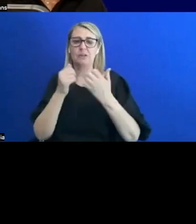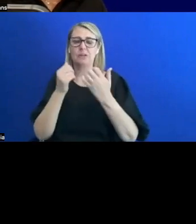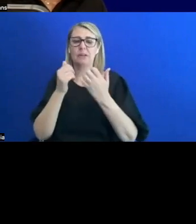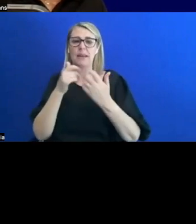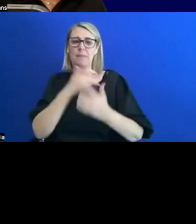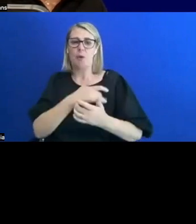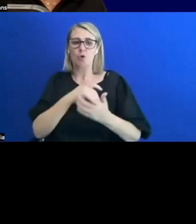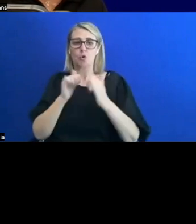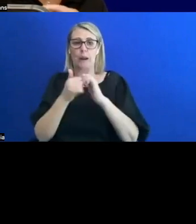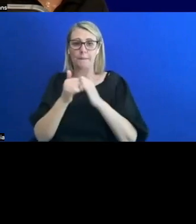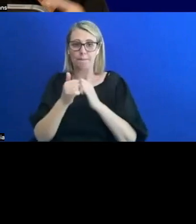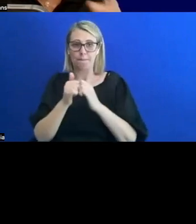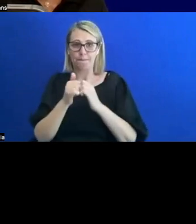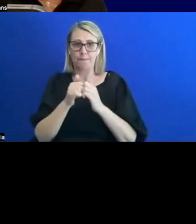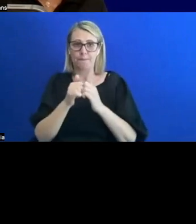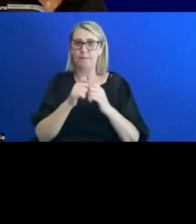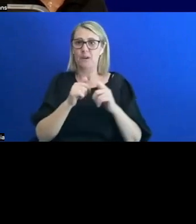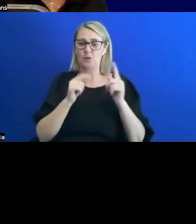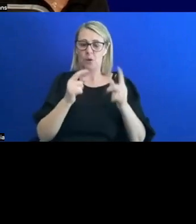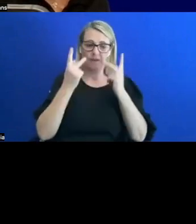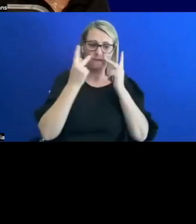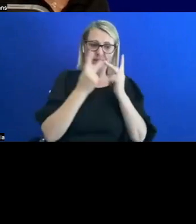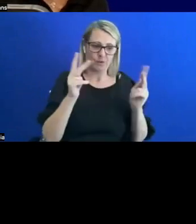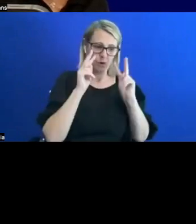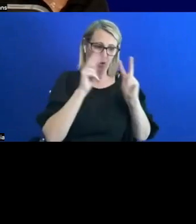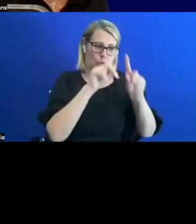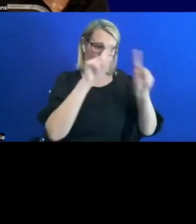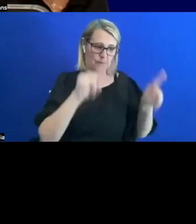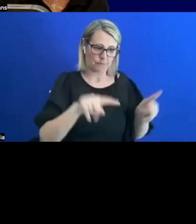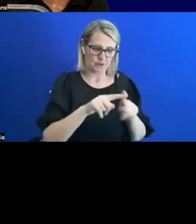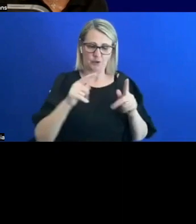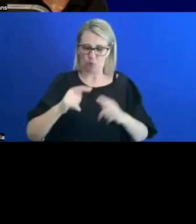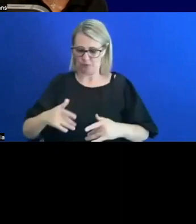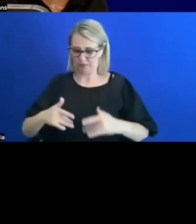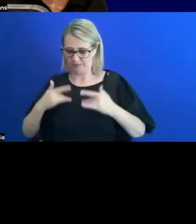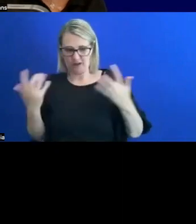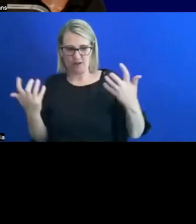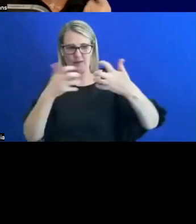match emotions by visually looking at pictures, feeling tactile images or